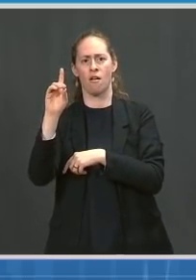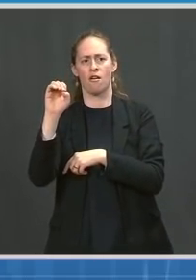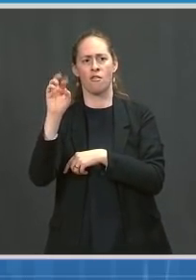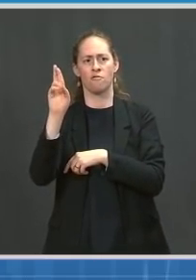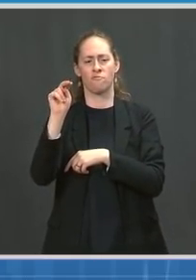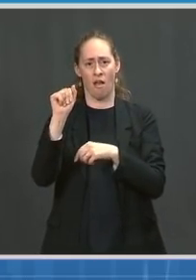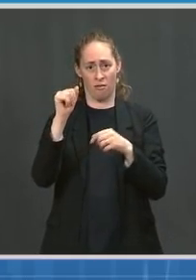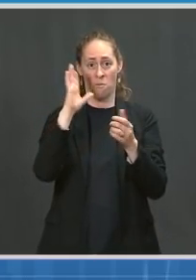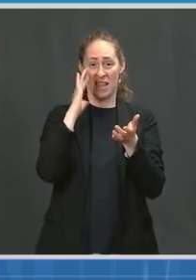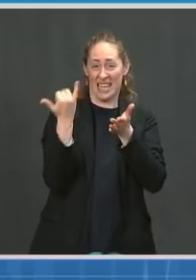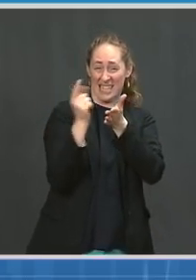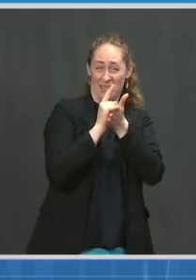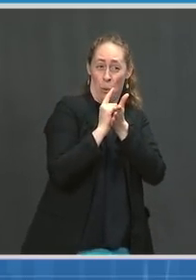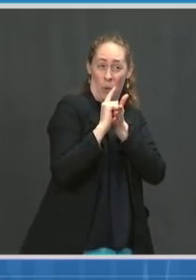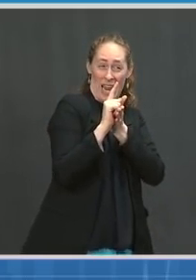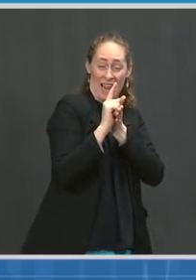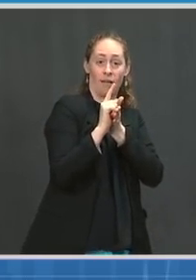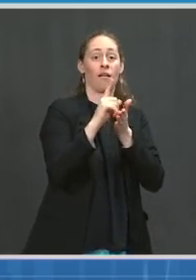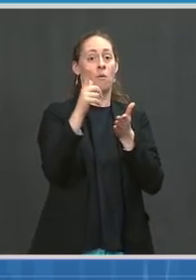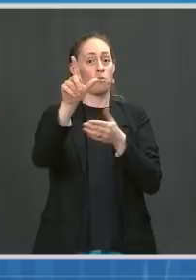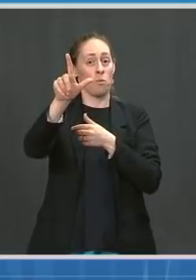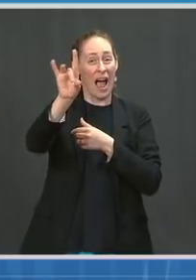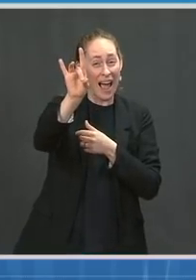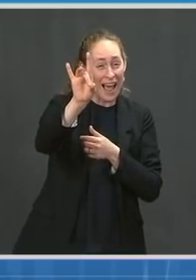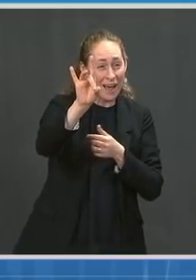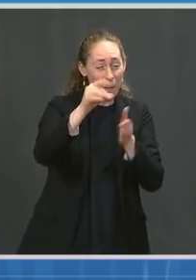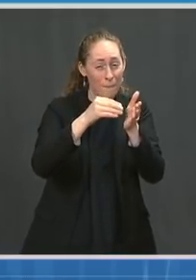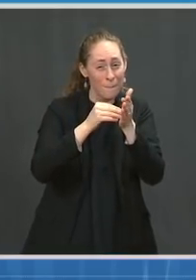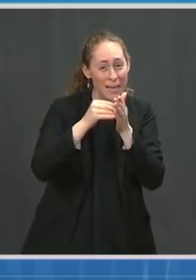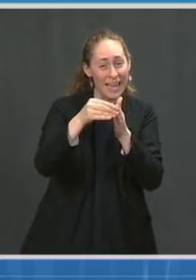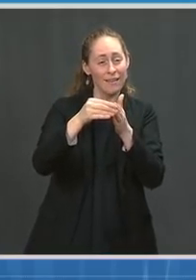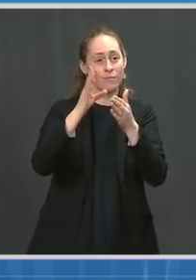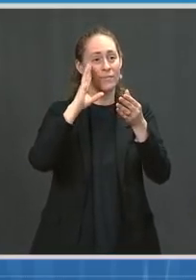through our state and federal channels. So there is plenty of supply in the system